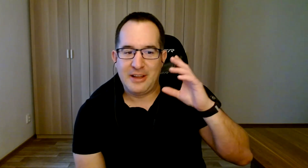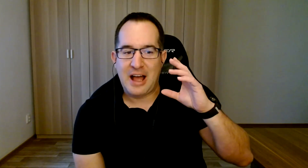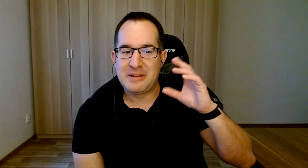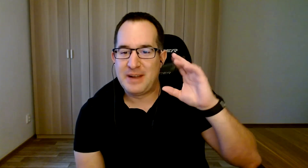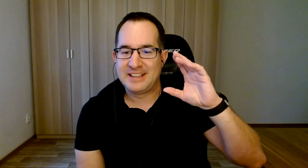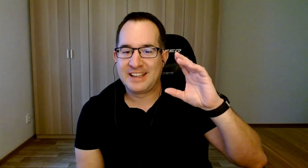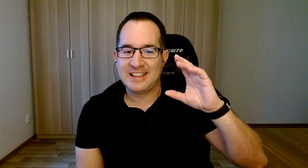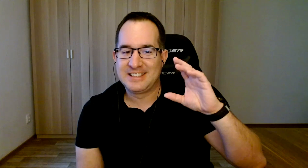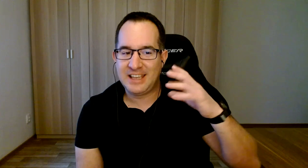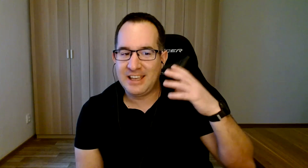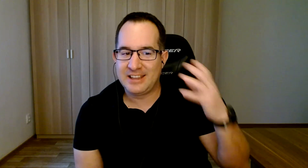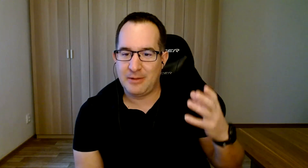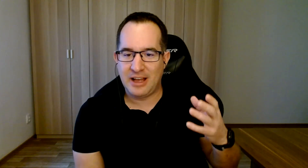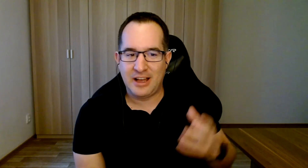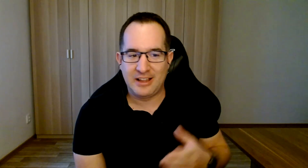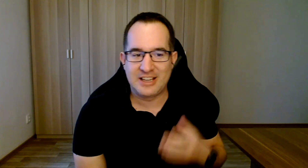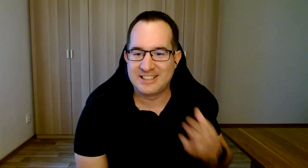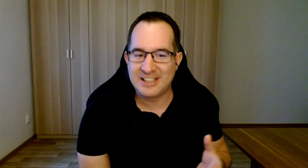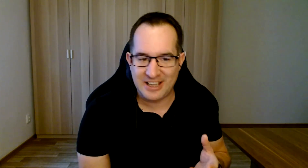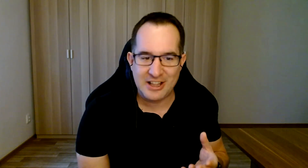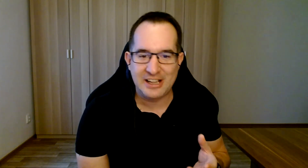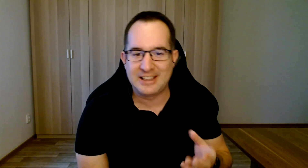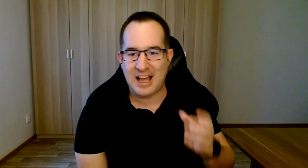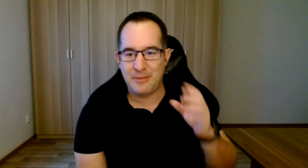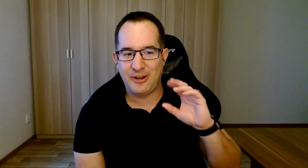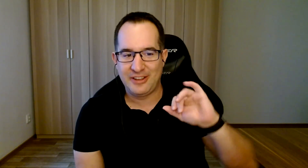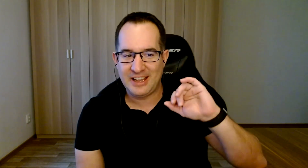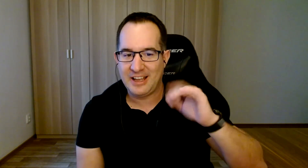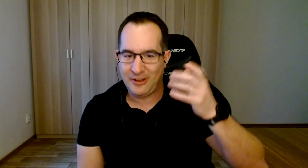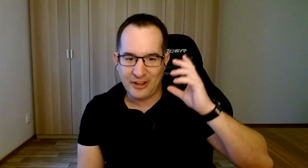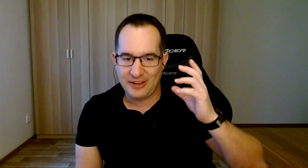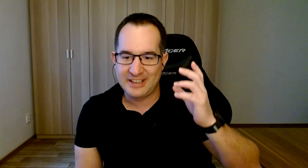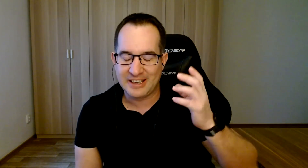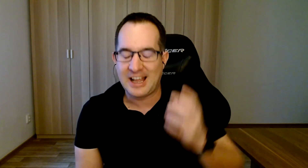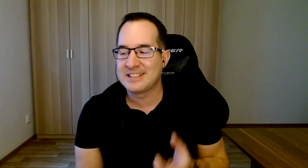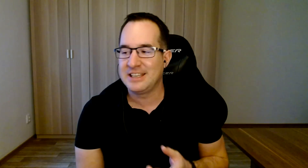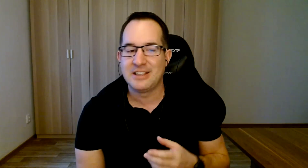the other person can see it translated in real time in the glasses.